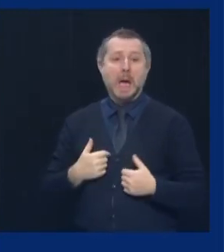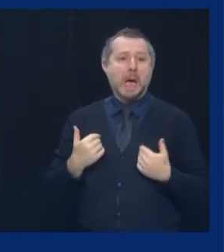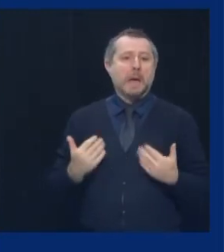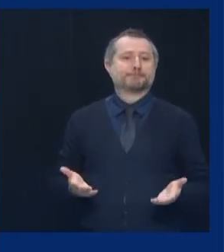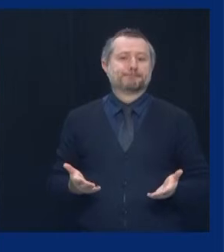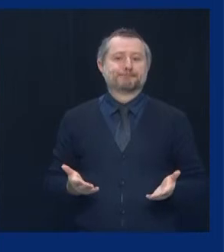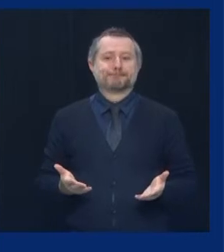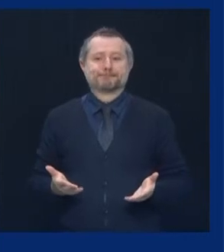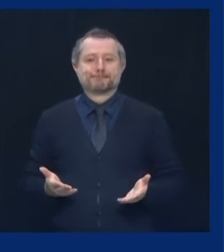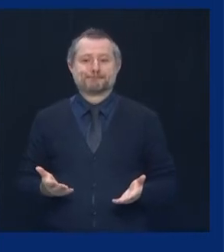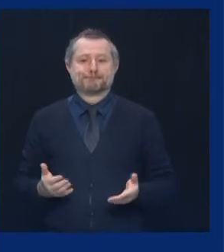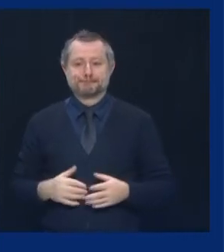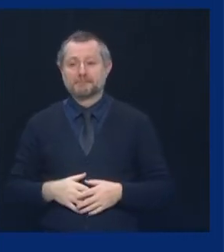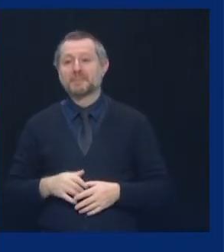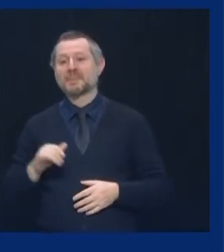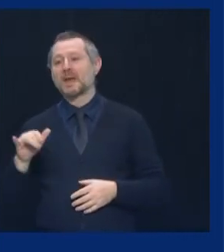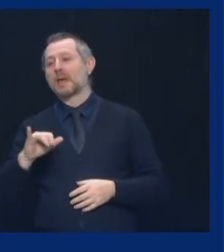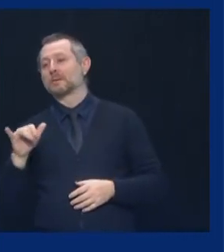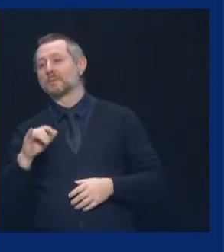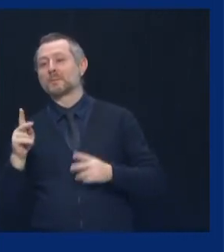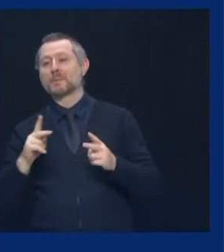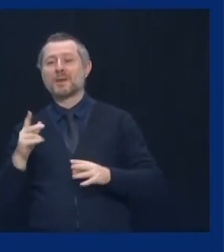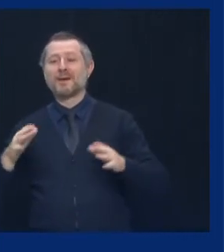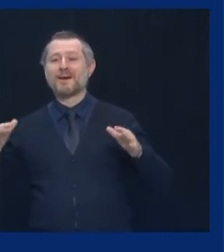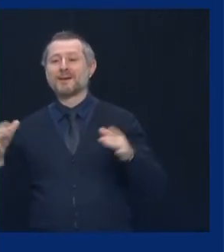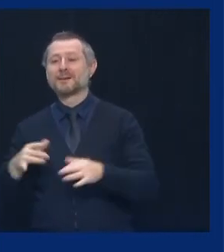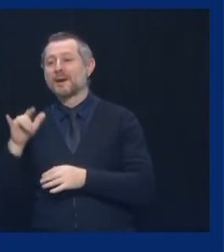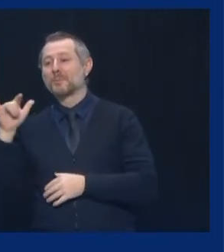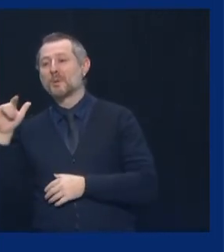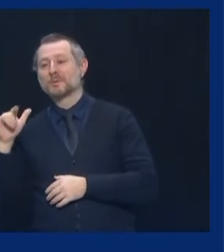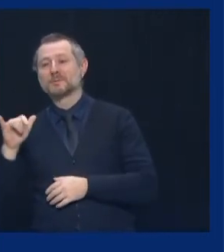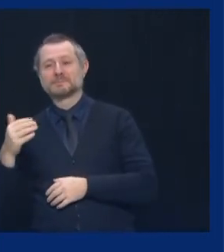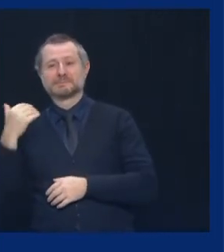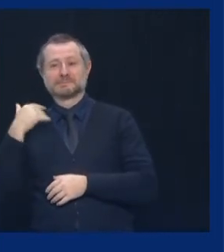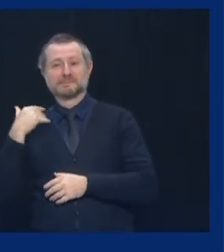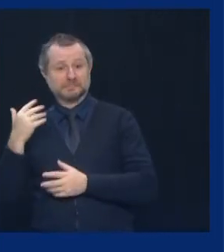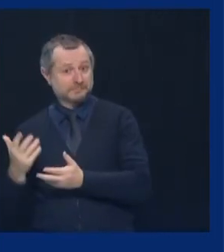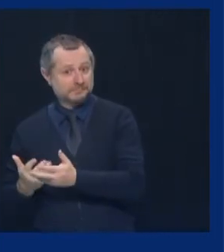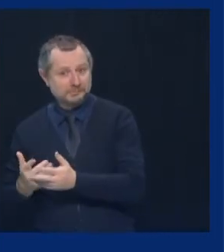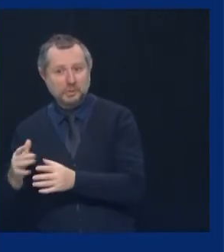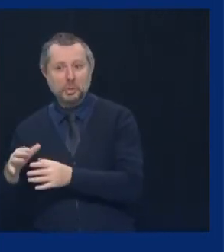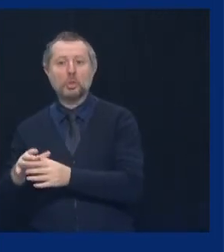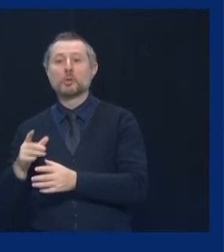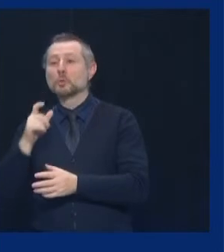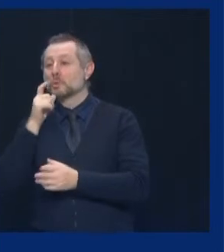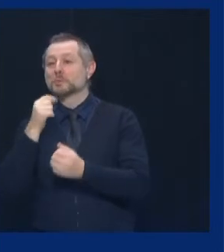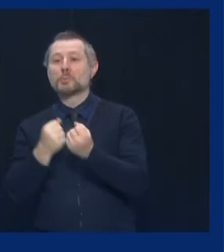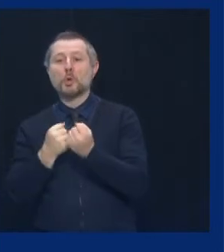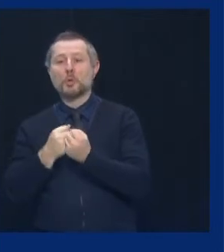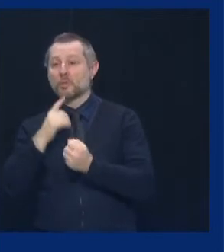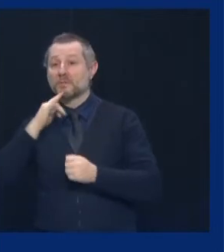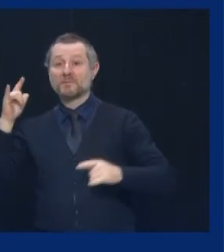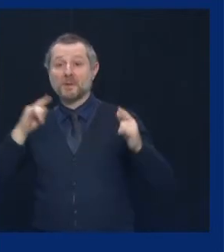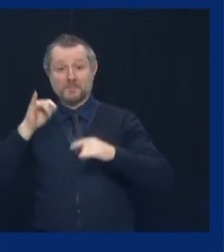THAT YOU HAD NOT CONTEMPLATED THAT WIND UP PROBLEMATIC, RIGHT? THE SPONTANEOUS RALLY AT THE